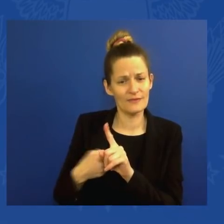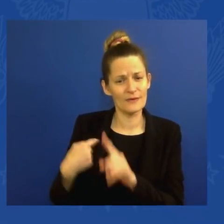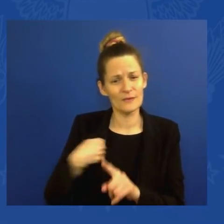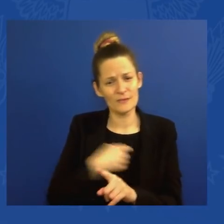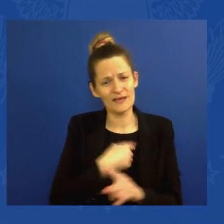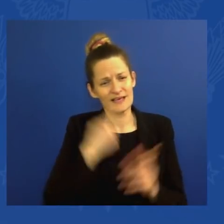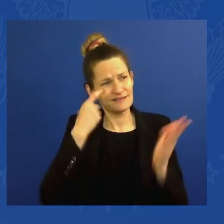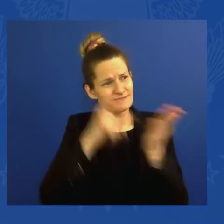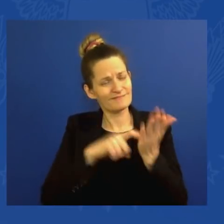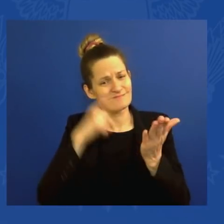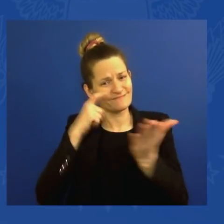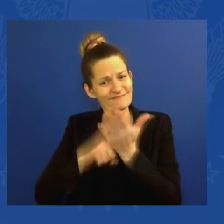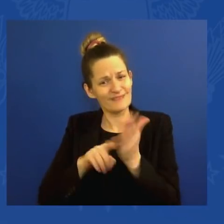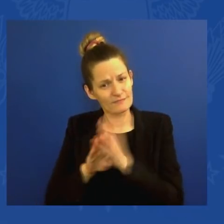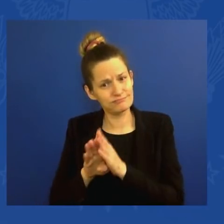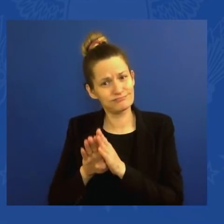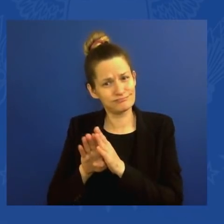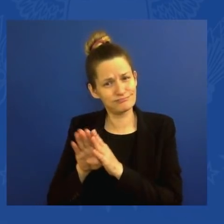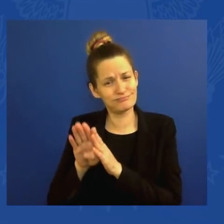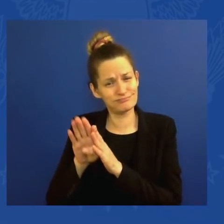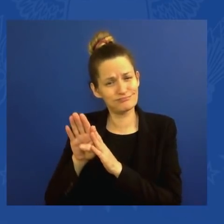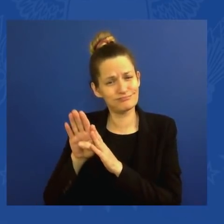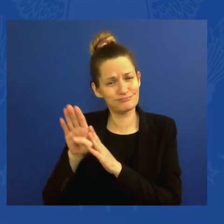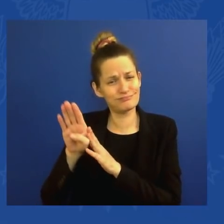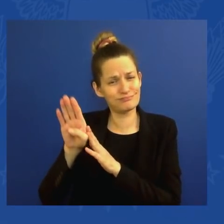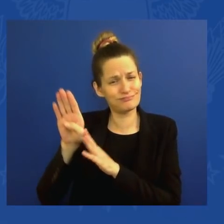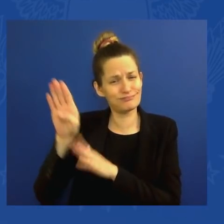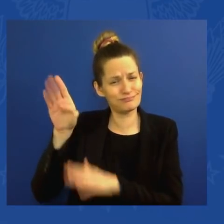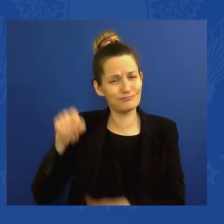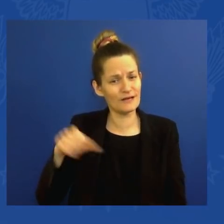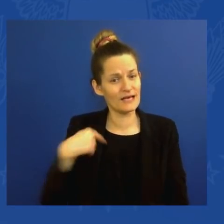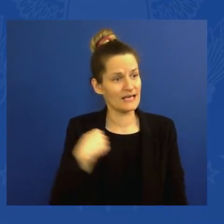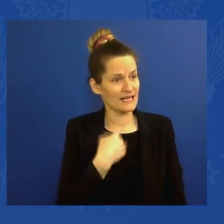mean we can't have good-paying union jobs -- manufacturing -- here in America.